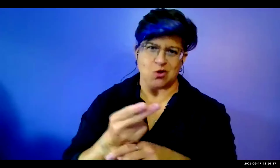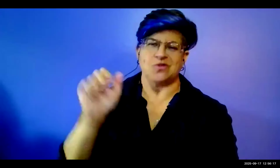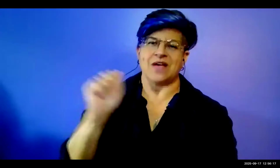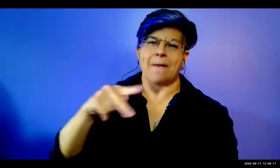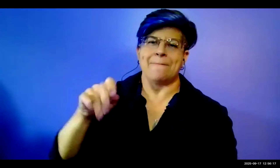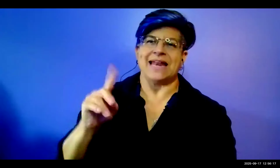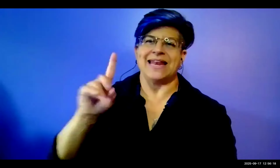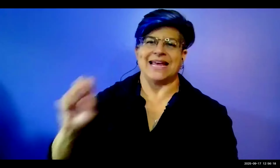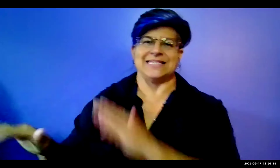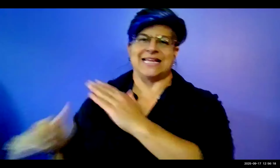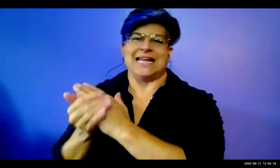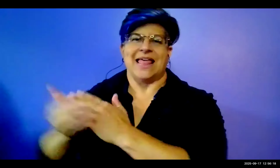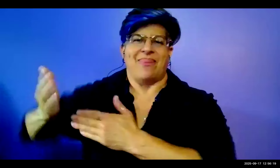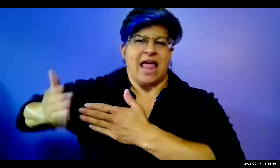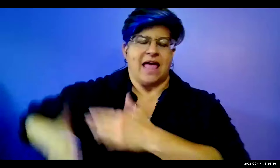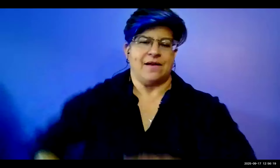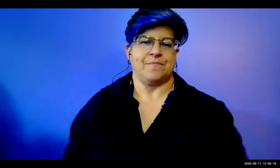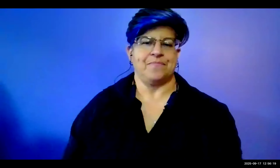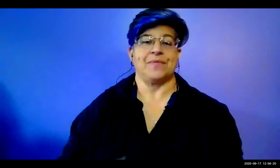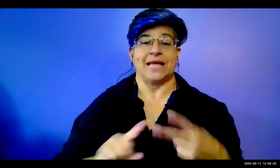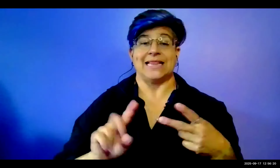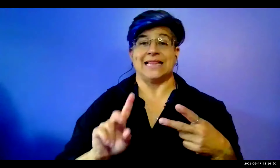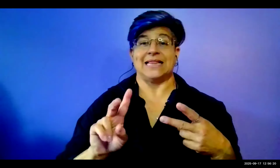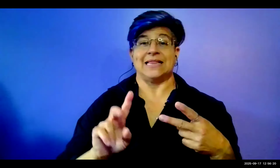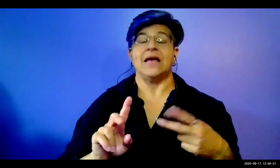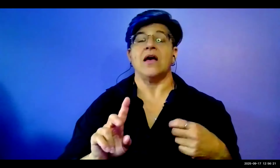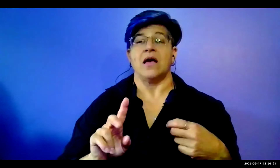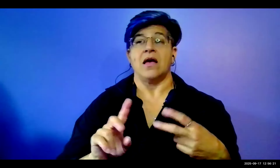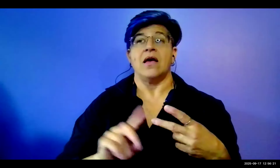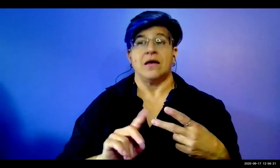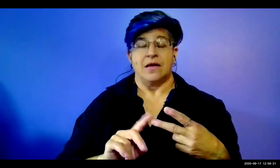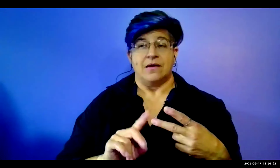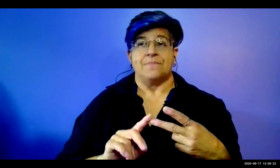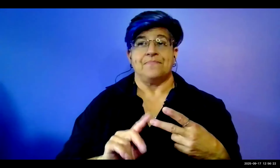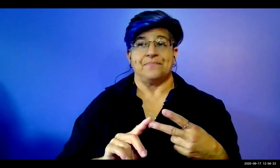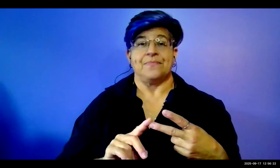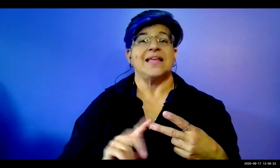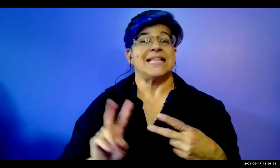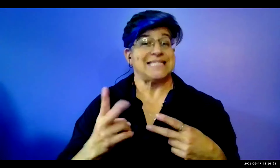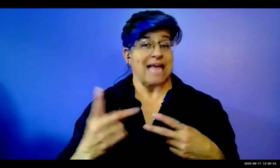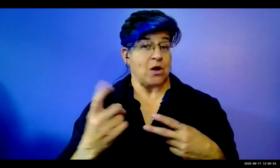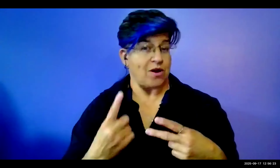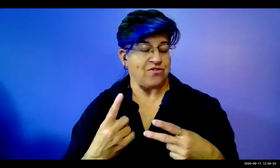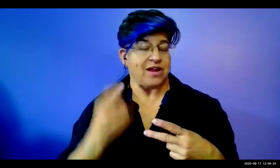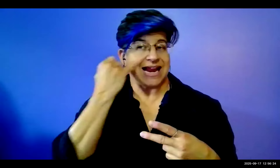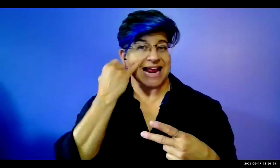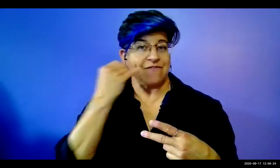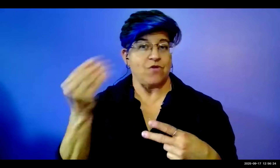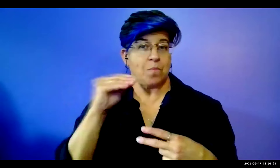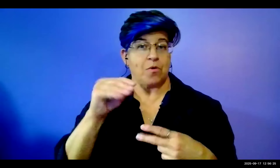Um, I'll answer the second part of it with… along the second question. So, the second question was, if you put it in the next slide.